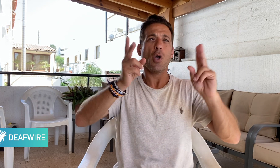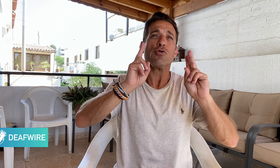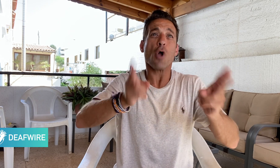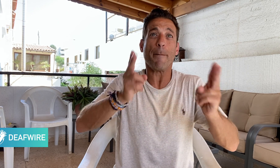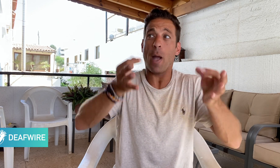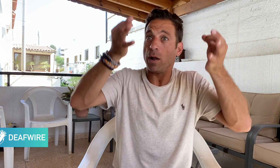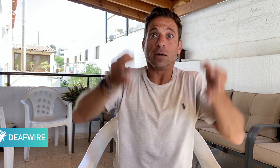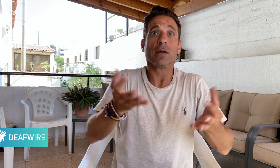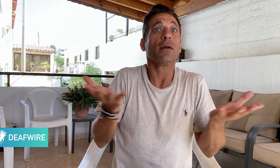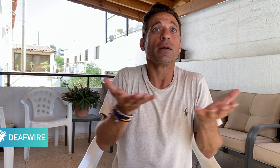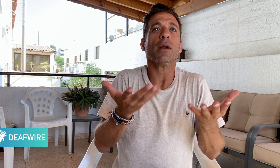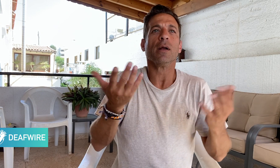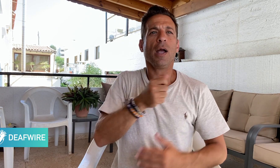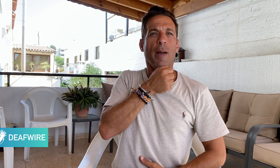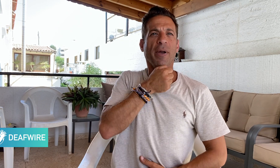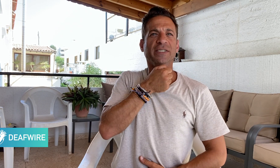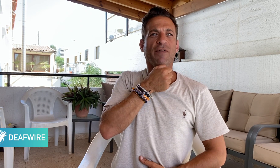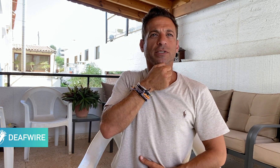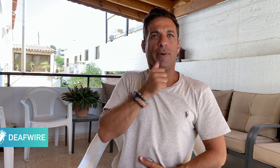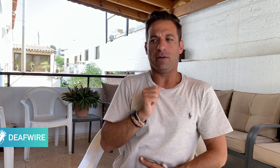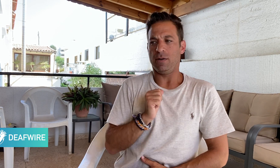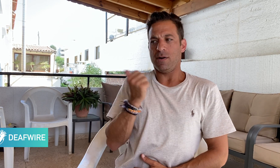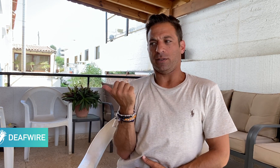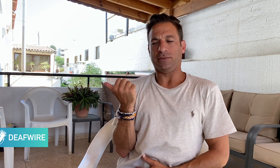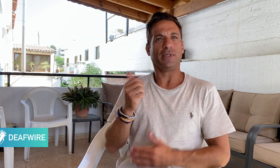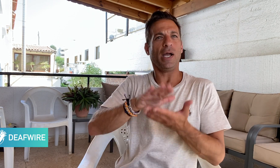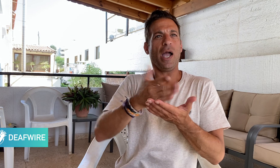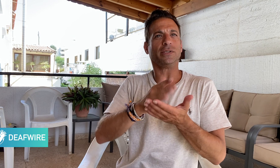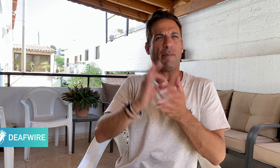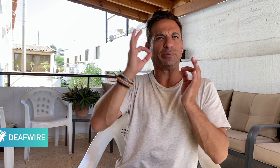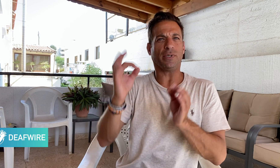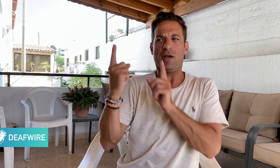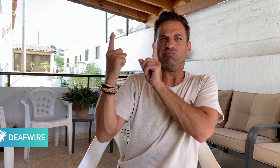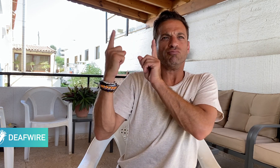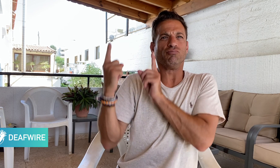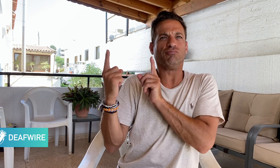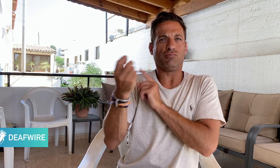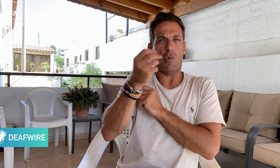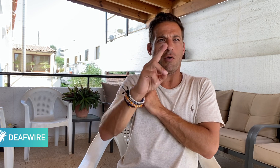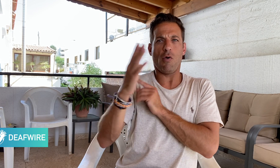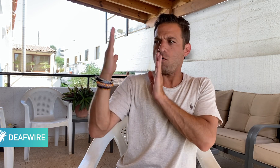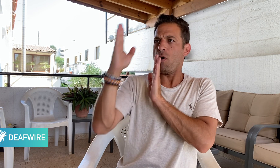in person, or side by side next to the video.